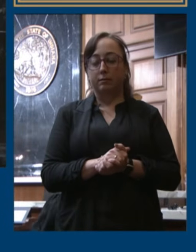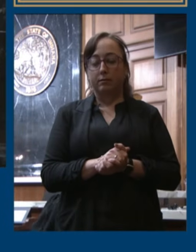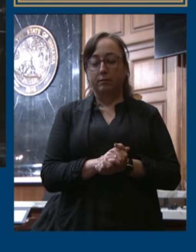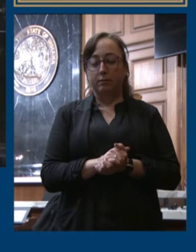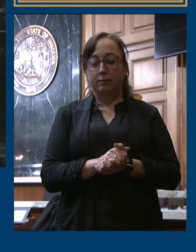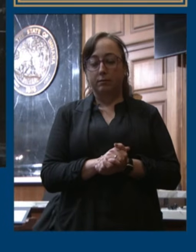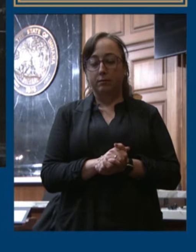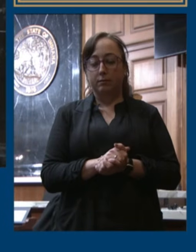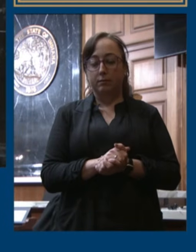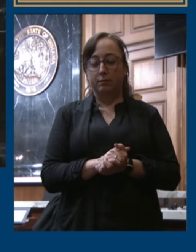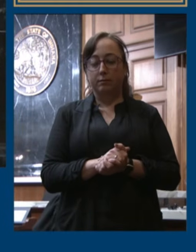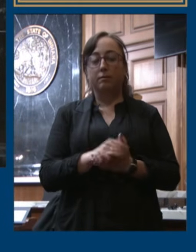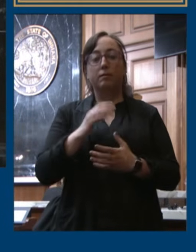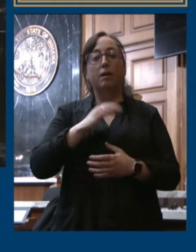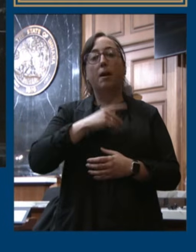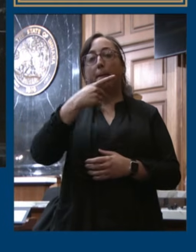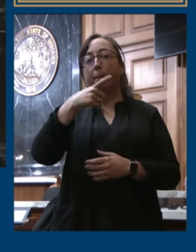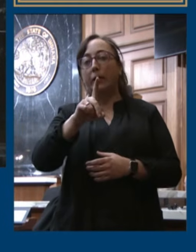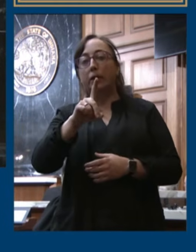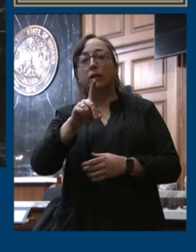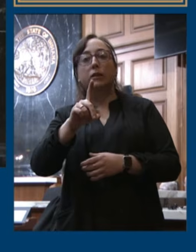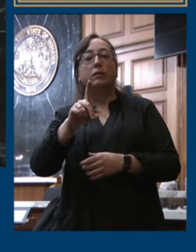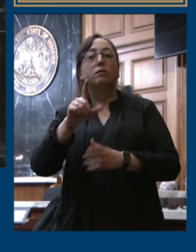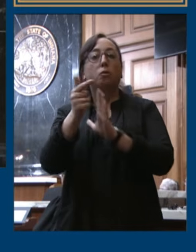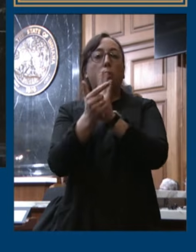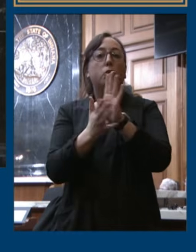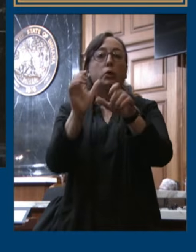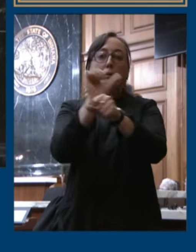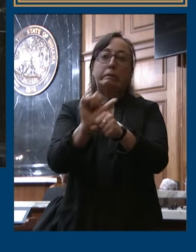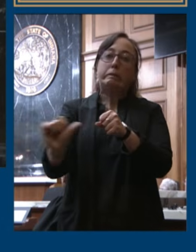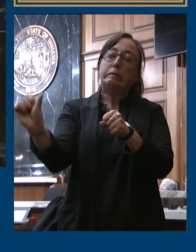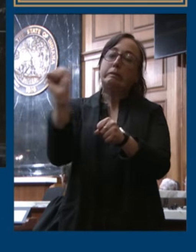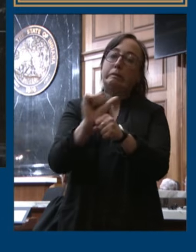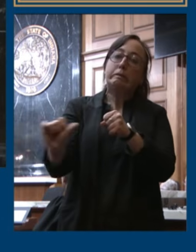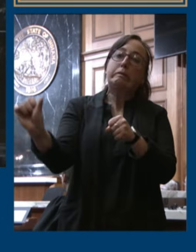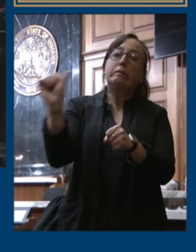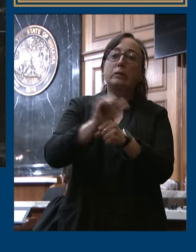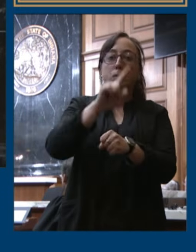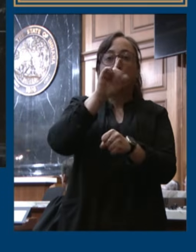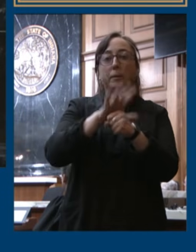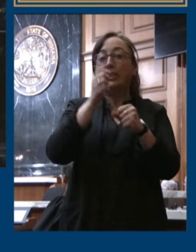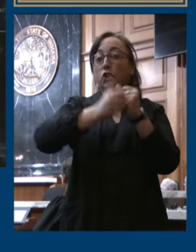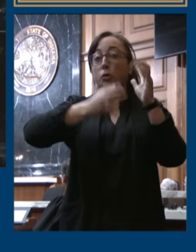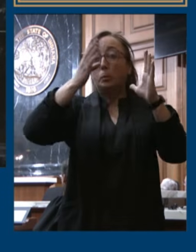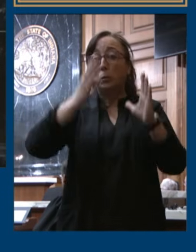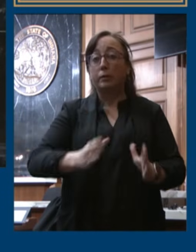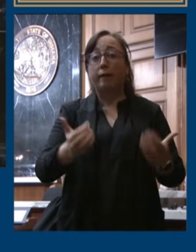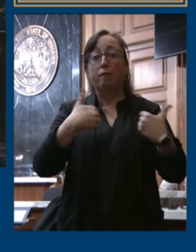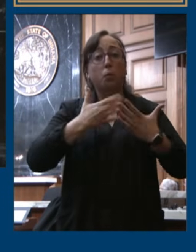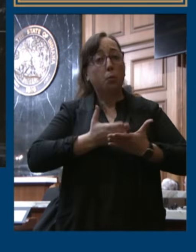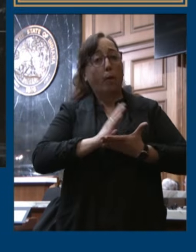OUR TIRELESS PUBLIC DEFENDERS SAFEGUARD THE CONSTITUTIONAL PROMISE THAT EVERY HOOSIER IS ENTITLED TO BE HEARD AND REPRESENTED WHEN THE STAKES ARE